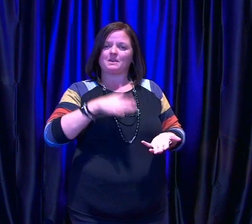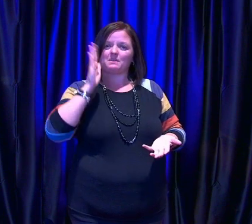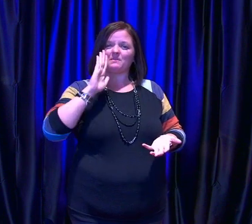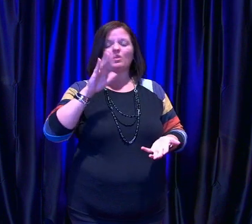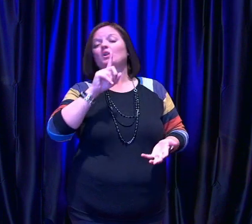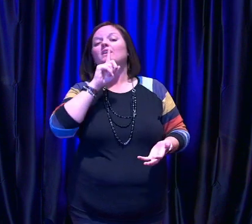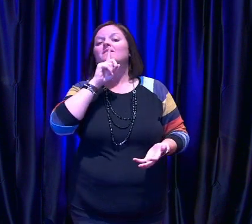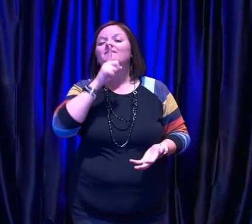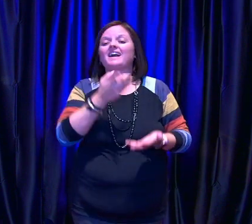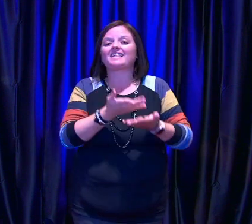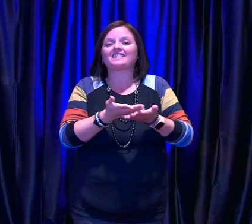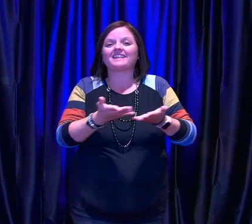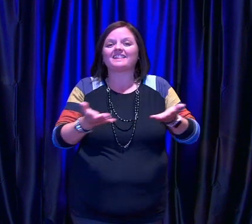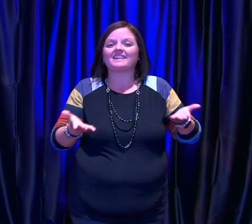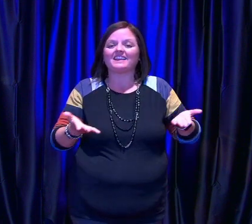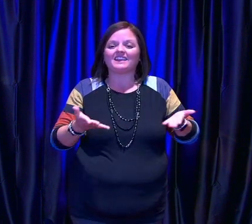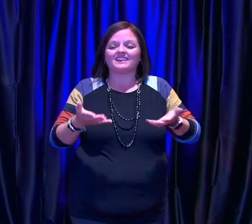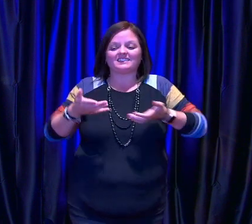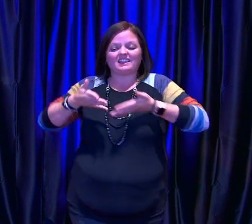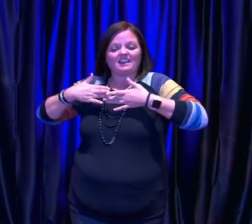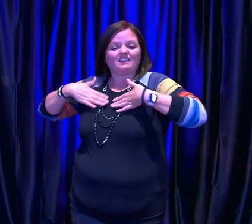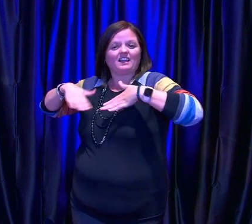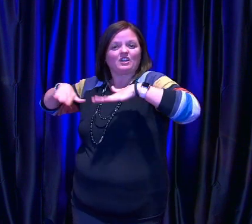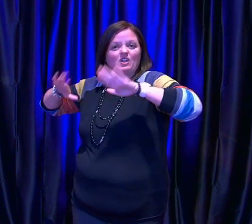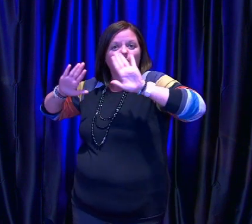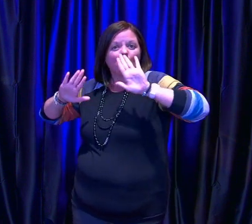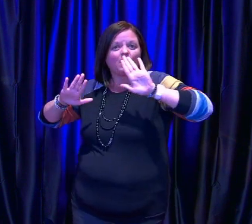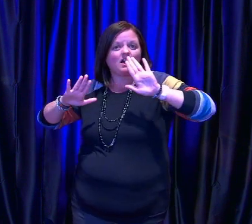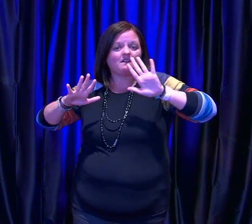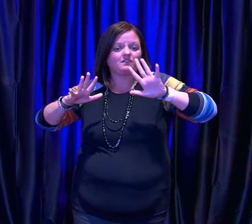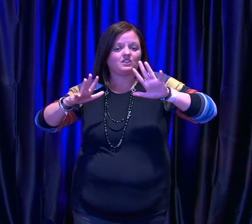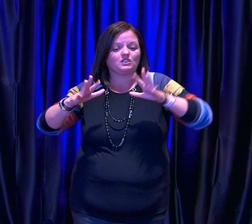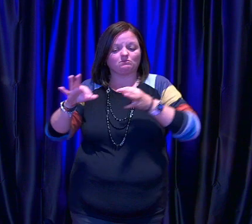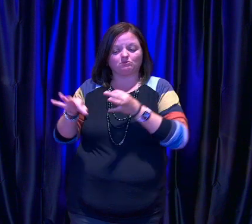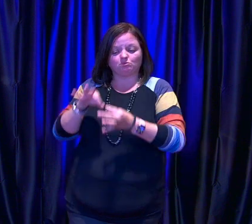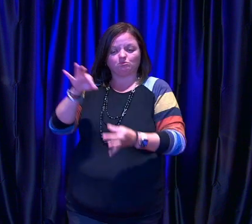the things that they let go of in order to sell their soul for this stuff